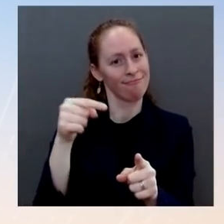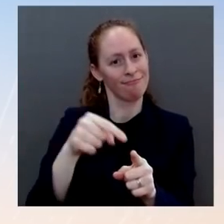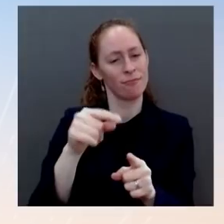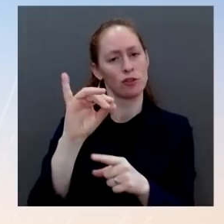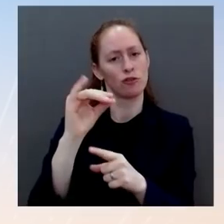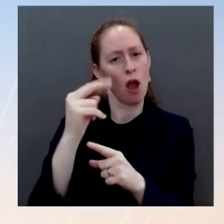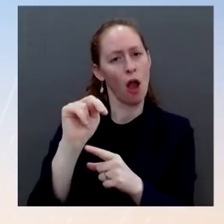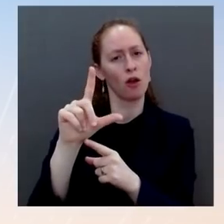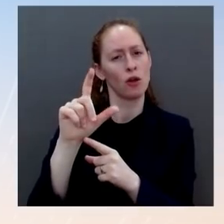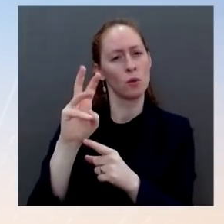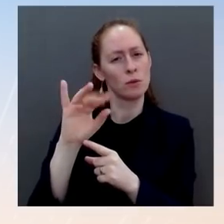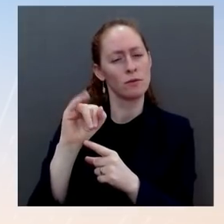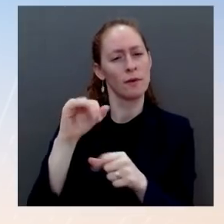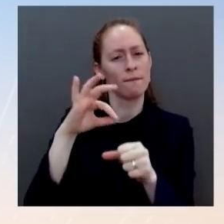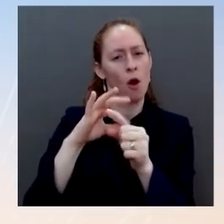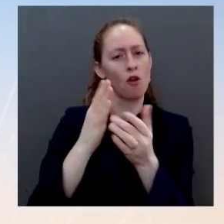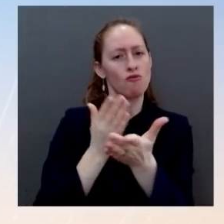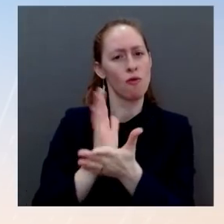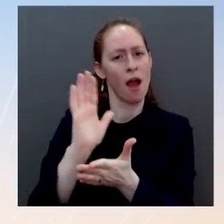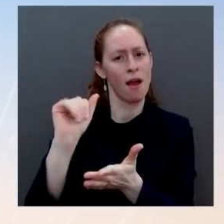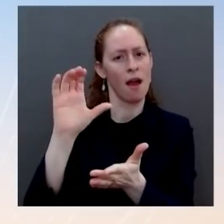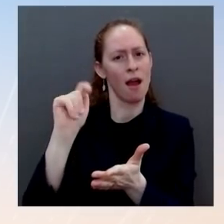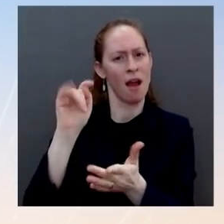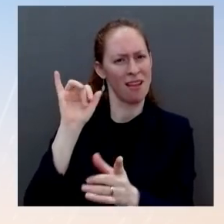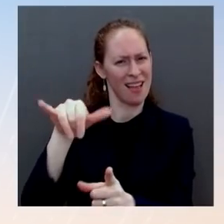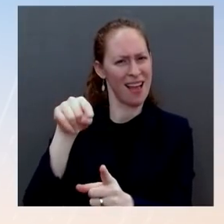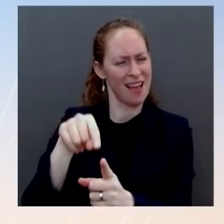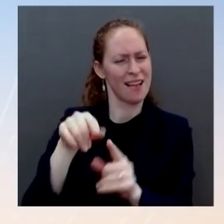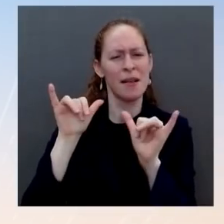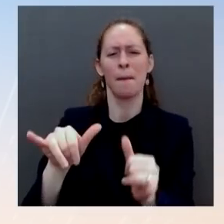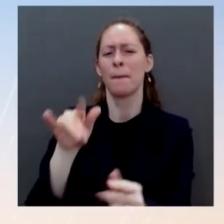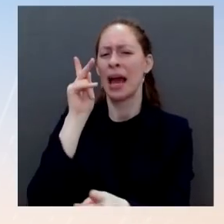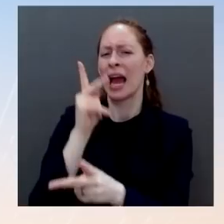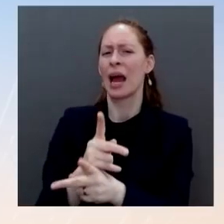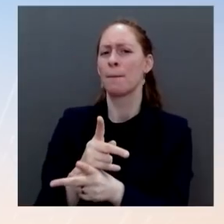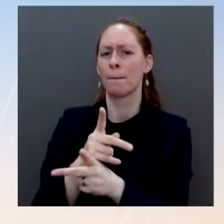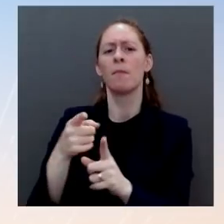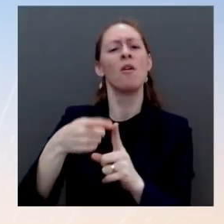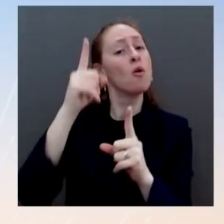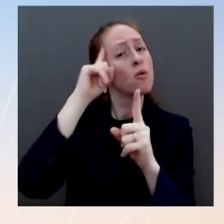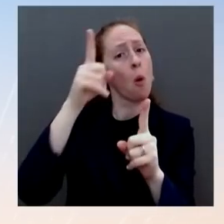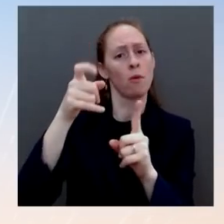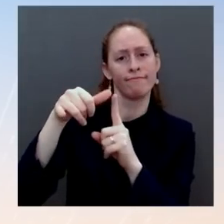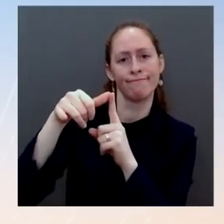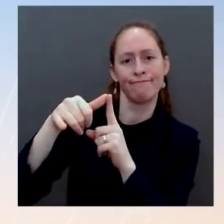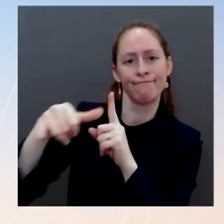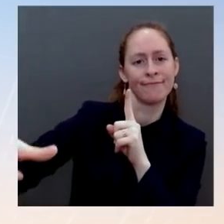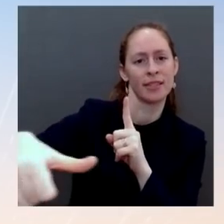creates standards for voter access and voter registration, outlines criteria to make redistricting laws less partisan,